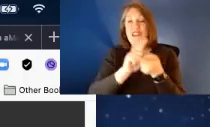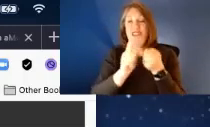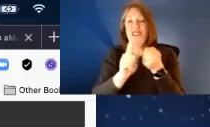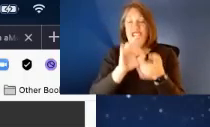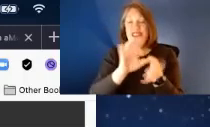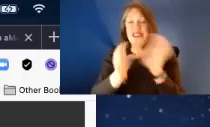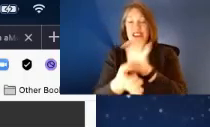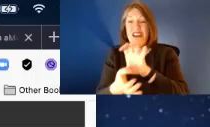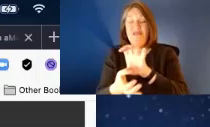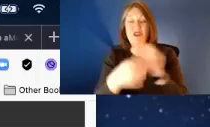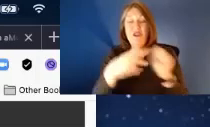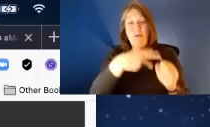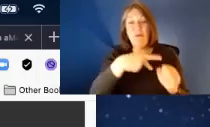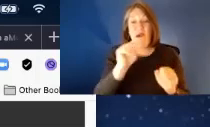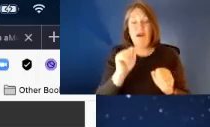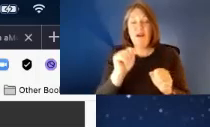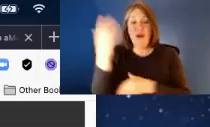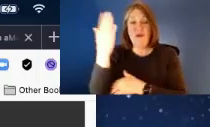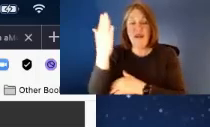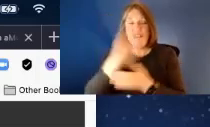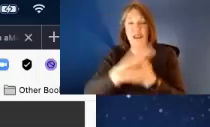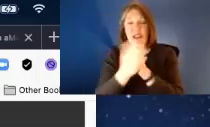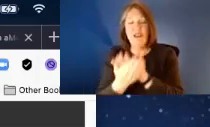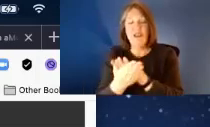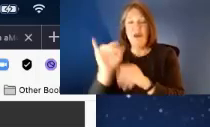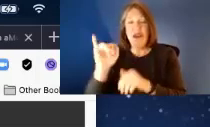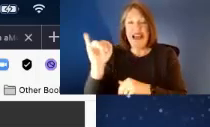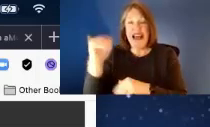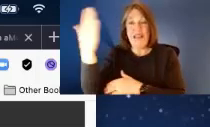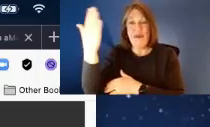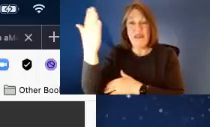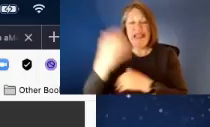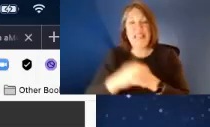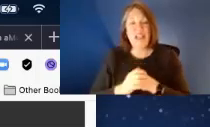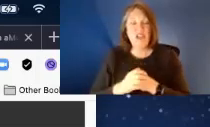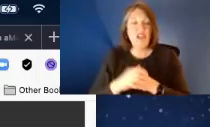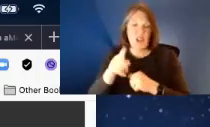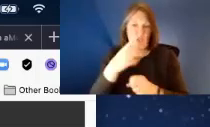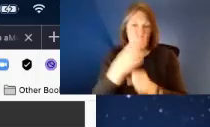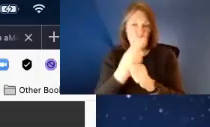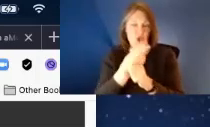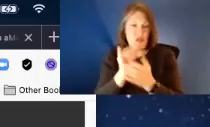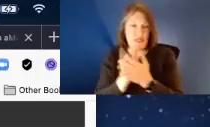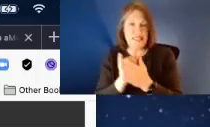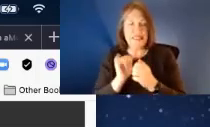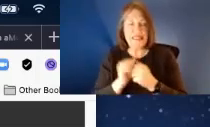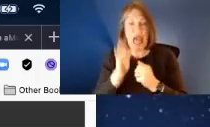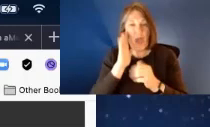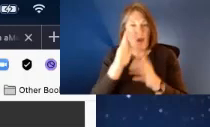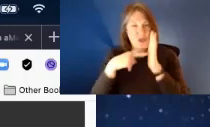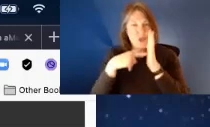presentation to an iPresentation, I will show 06:51:03 you this in a little more detail